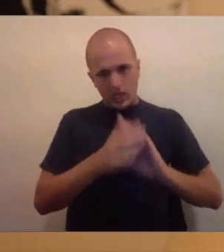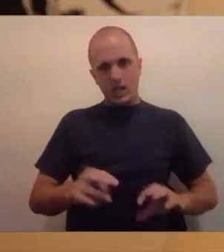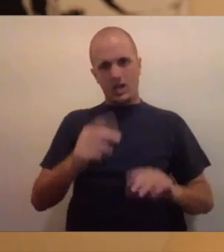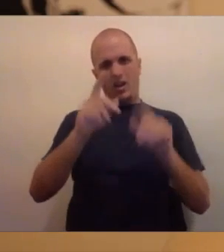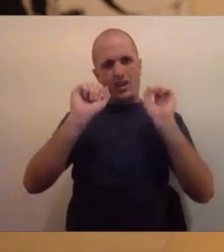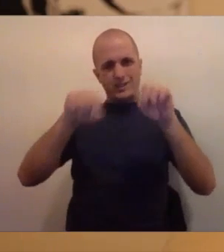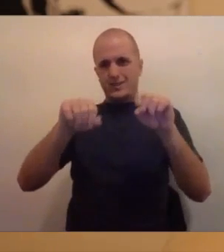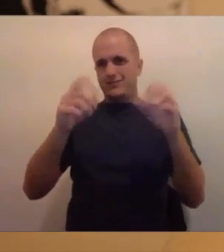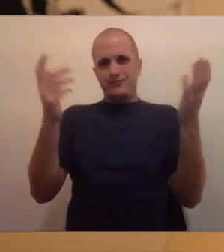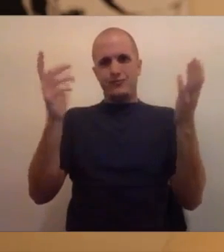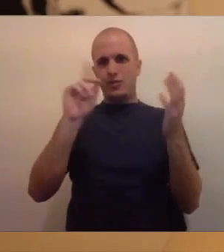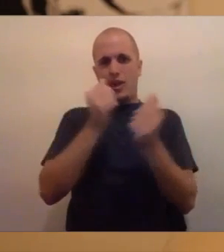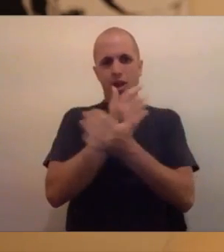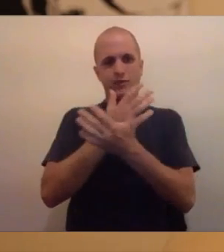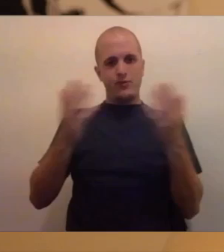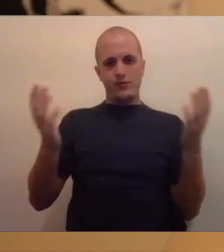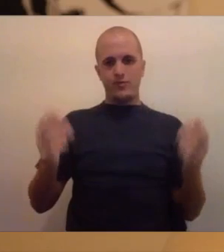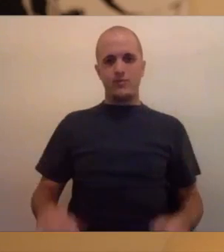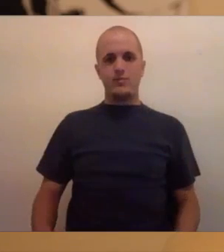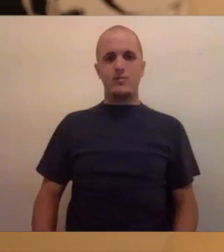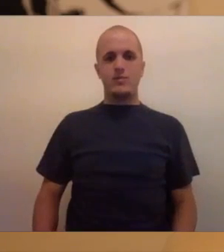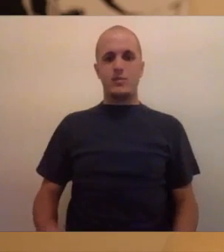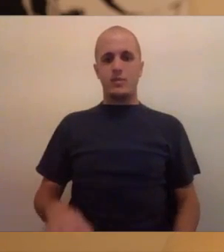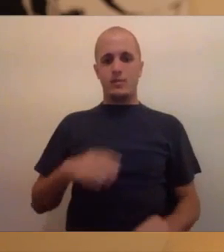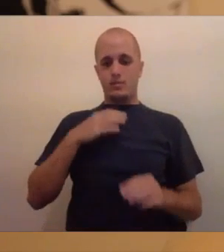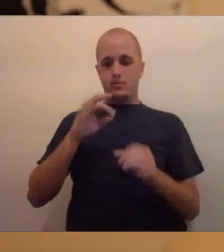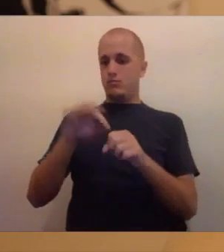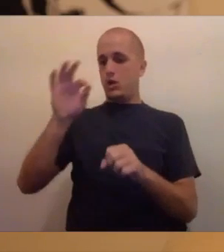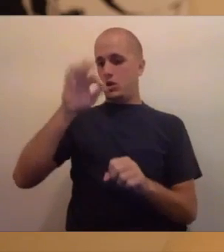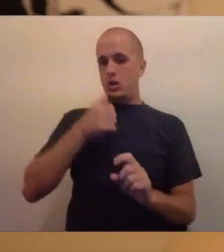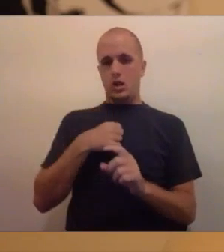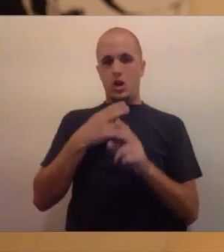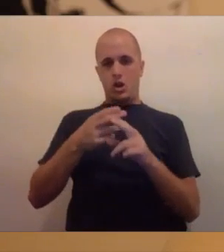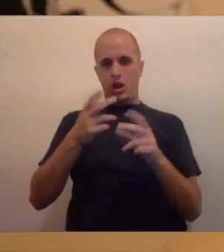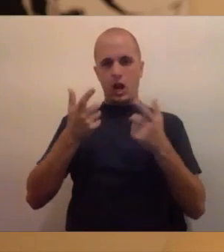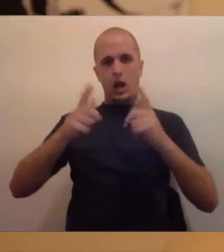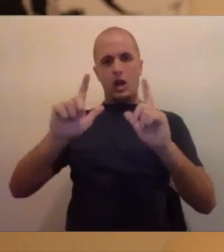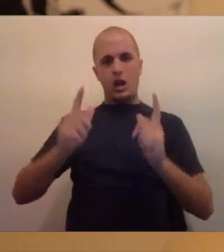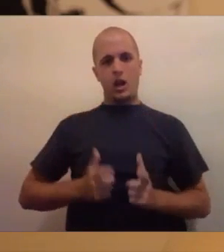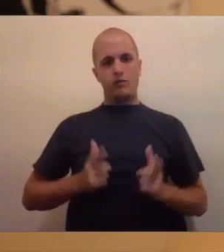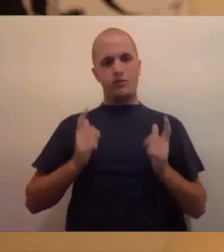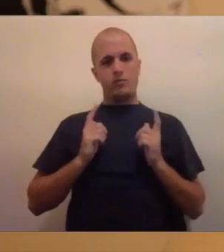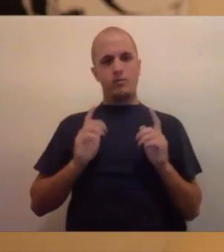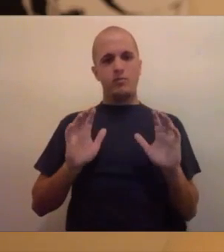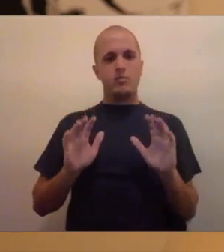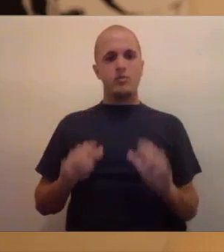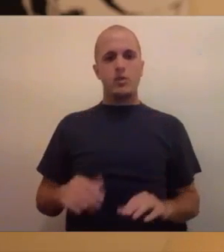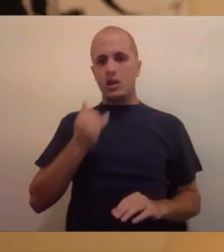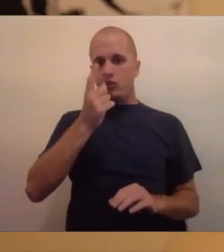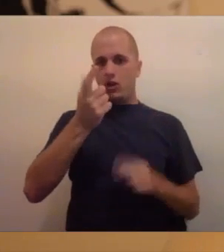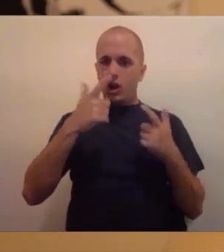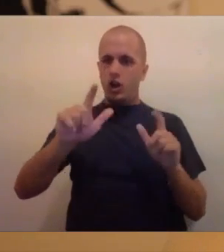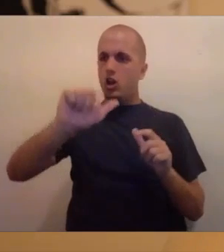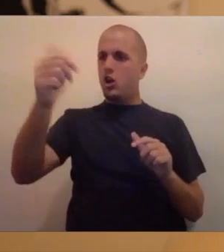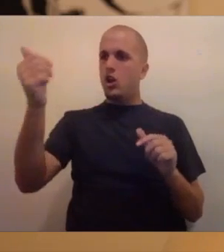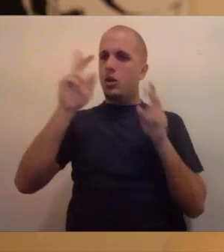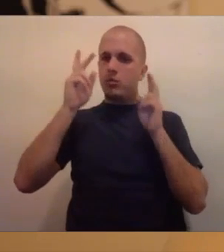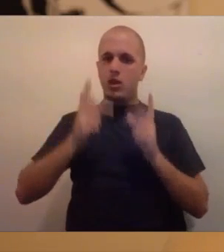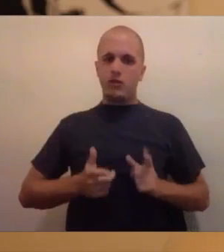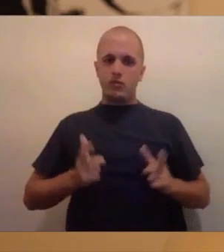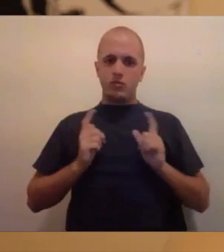peacefully. I tell that spirituality is 'let live.'